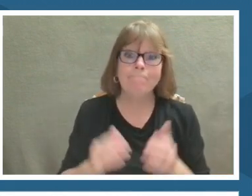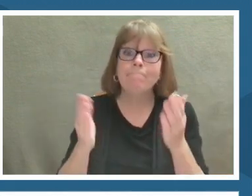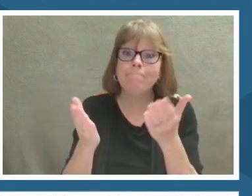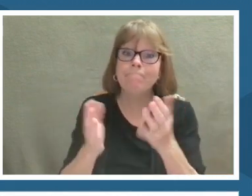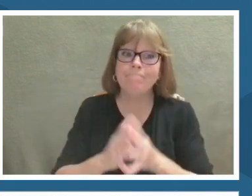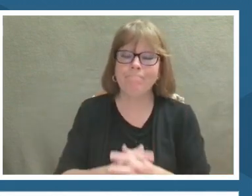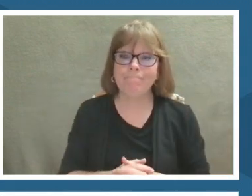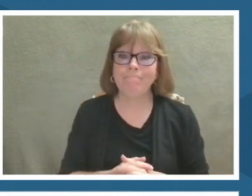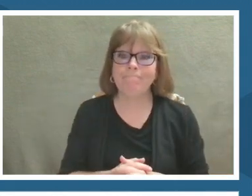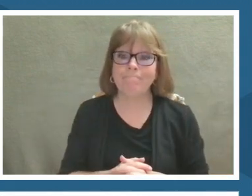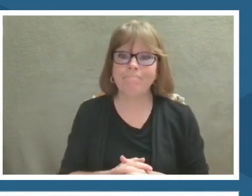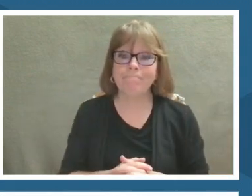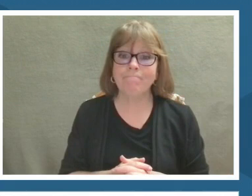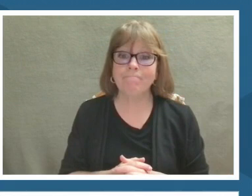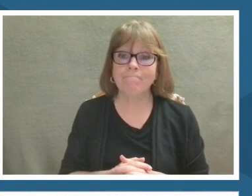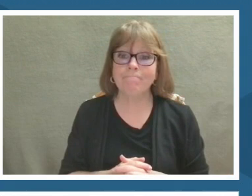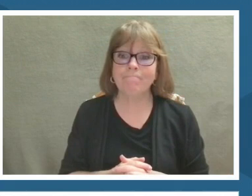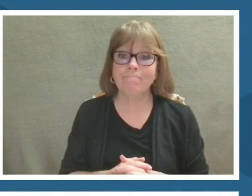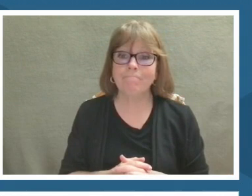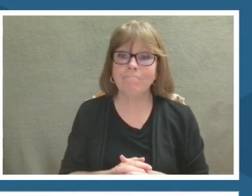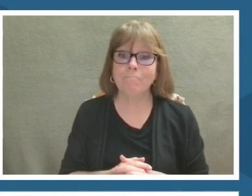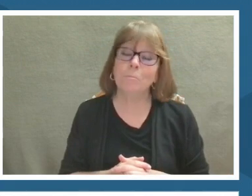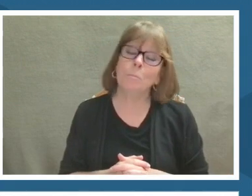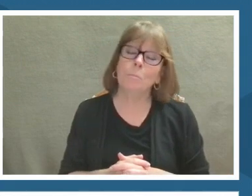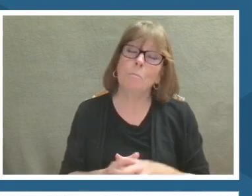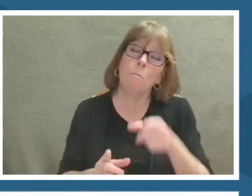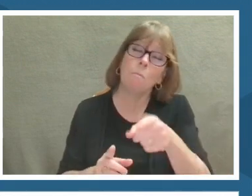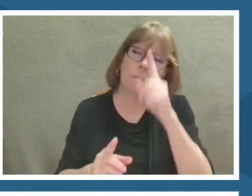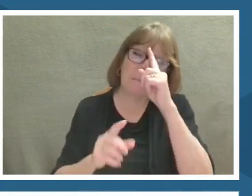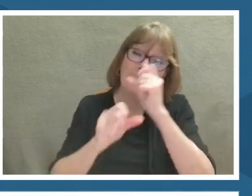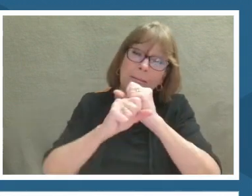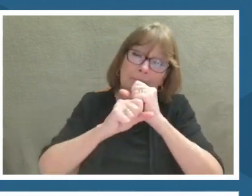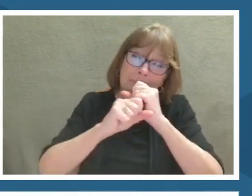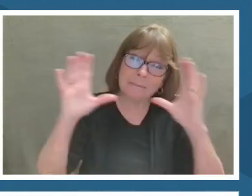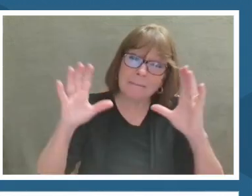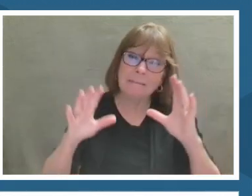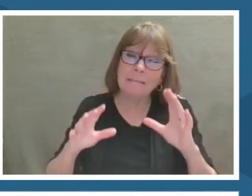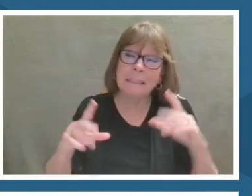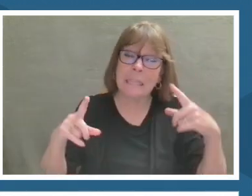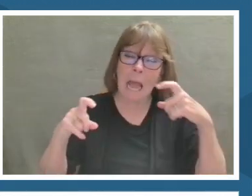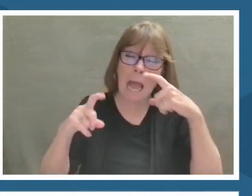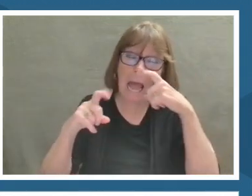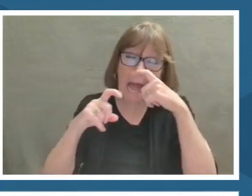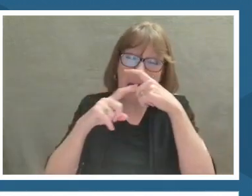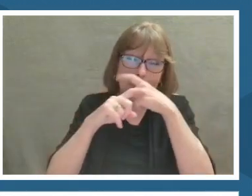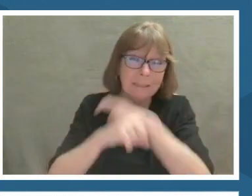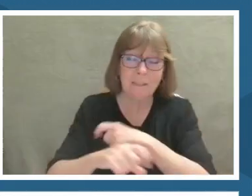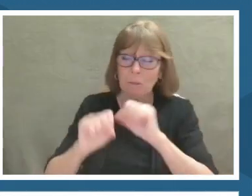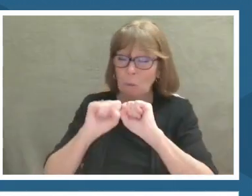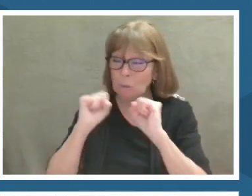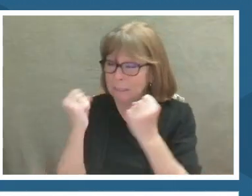so when we think about these complex socio-scientific challenges and